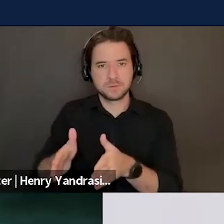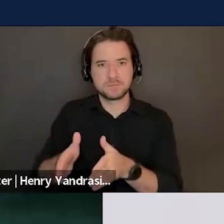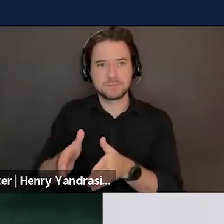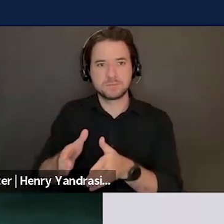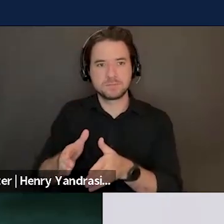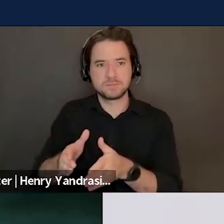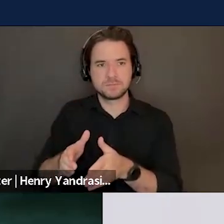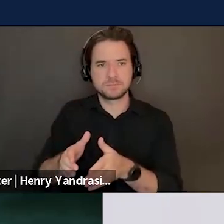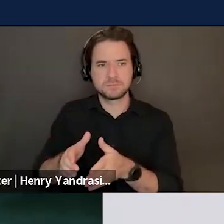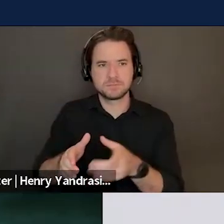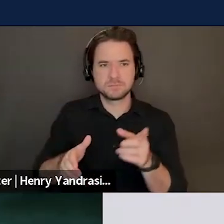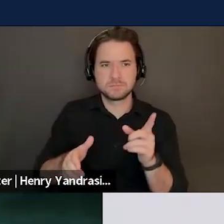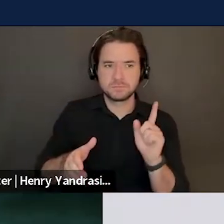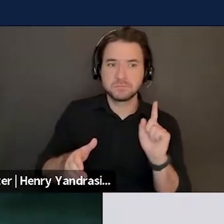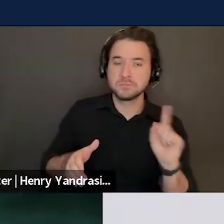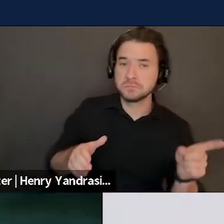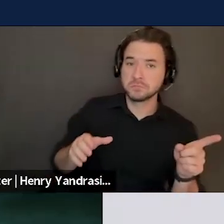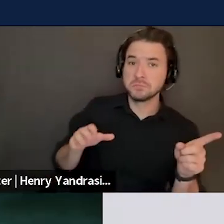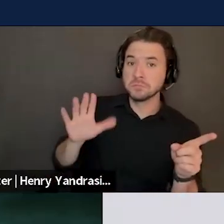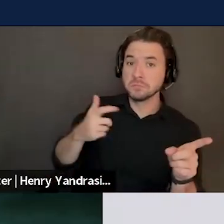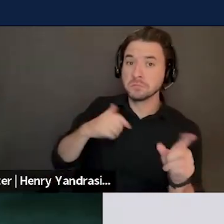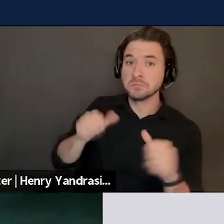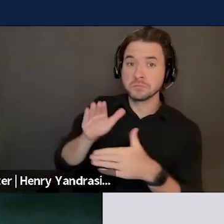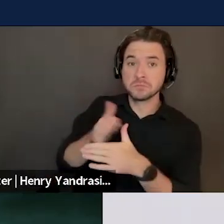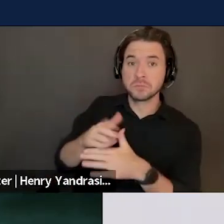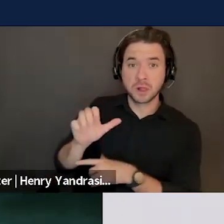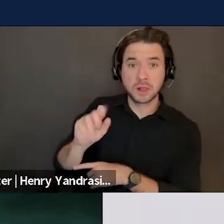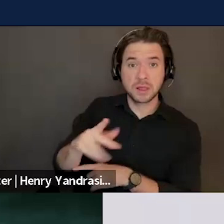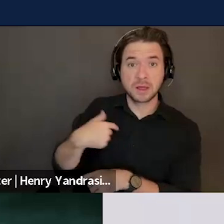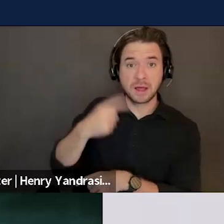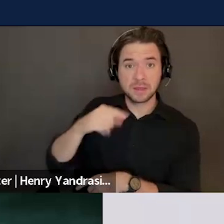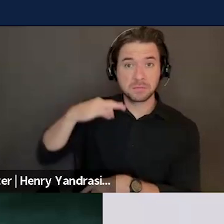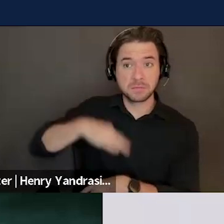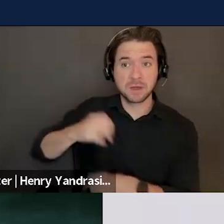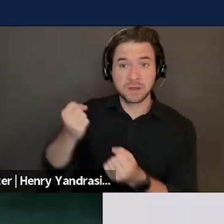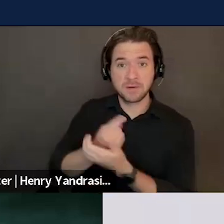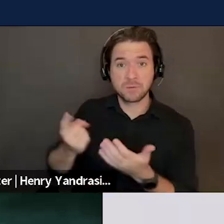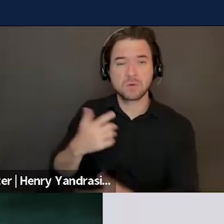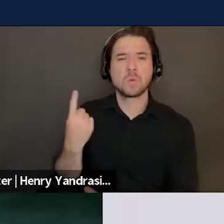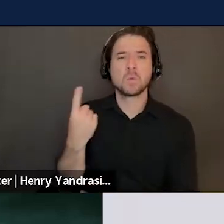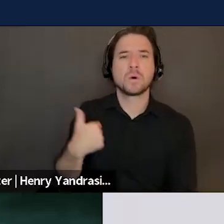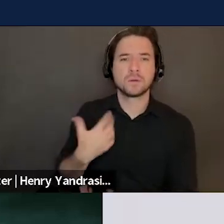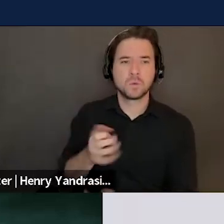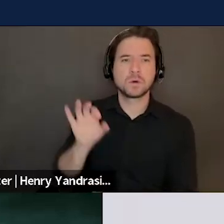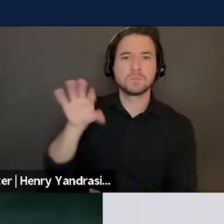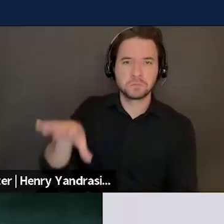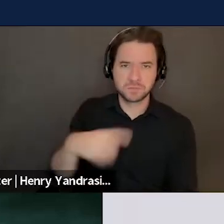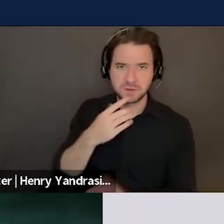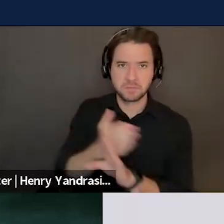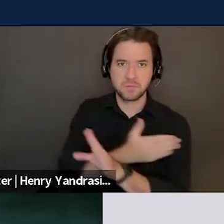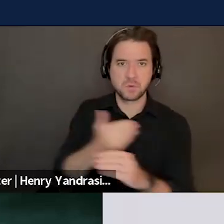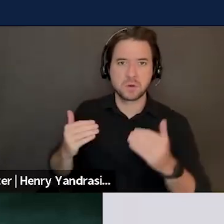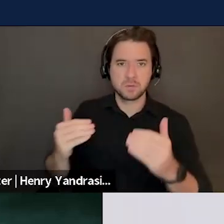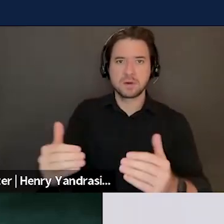You don't share a link, uh, that I think would be useful for everybody, but one thing I just want to say before we move on.